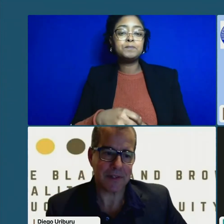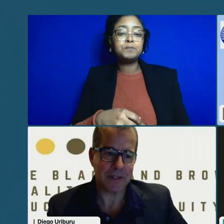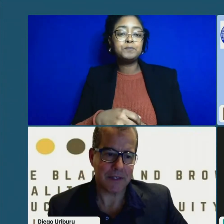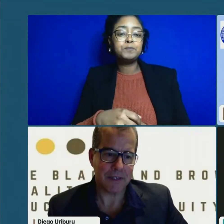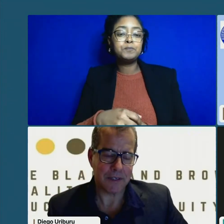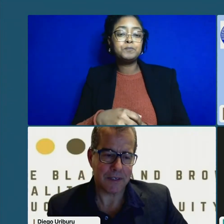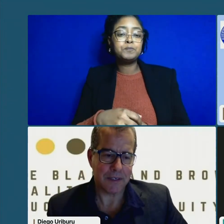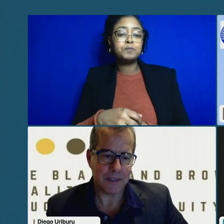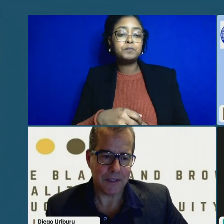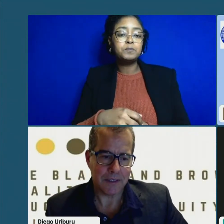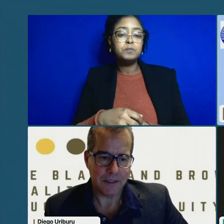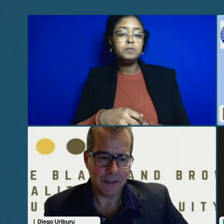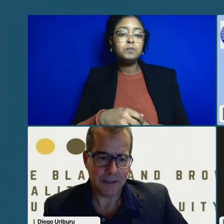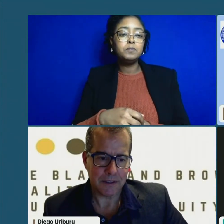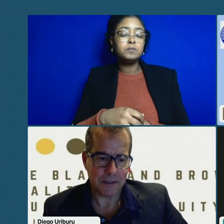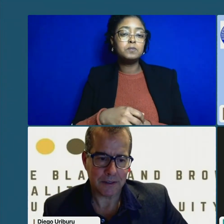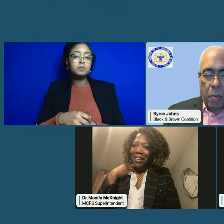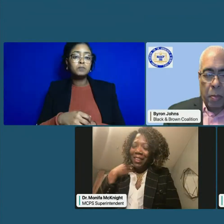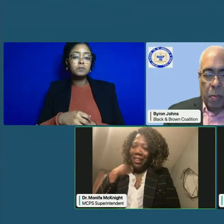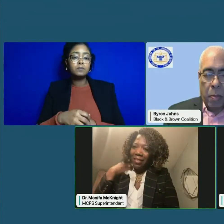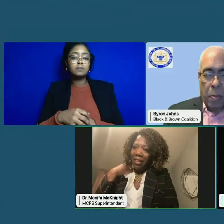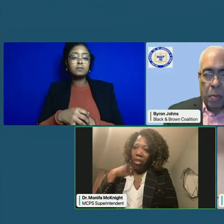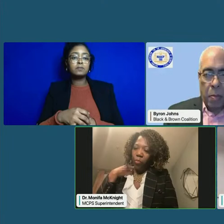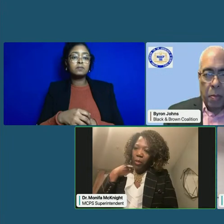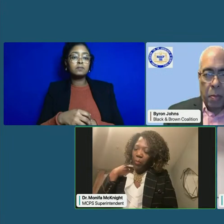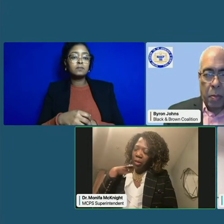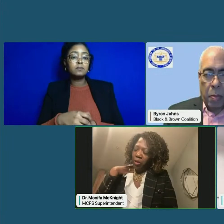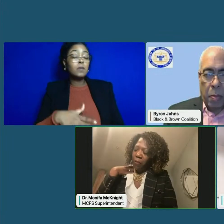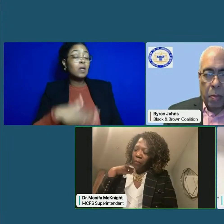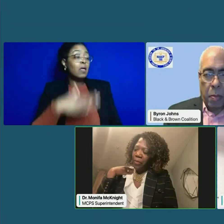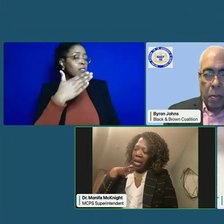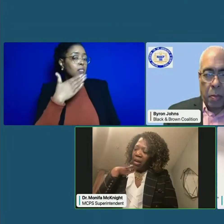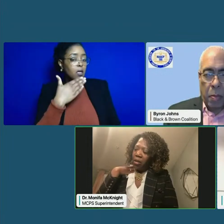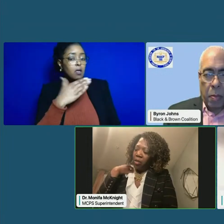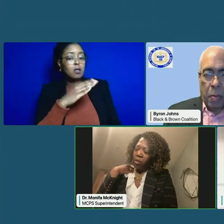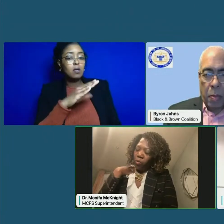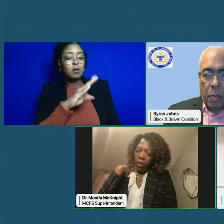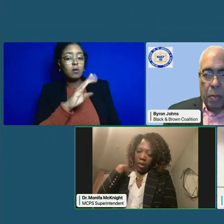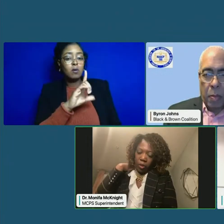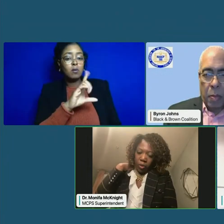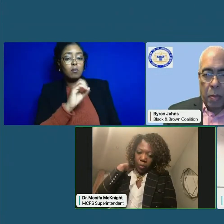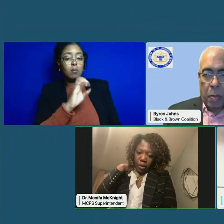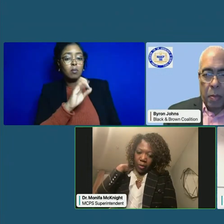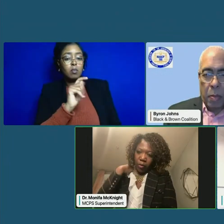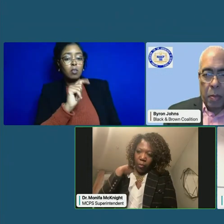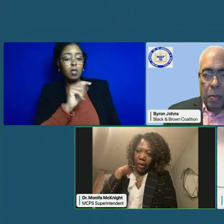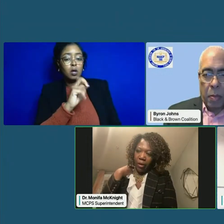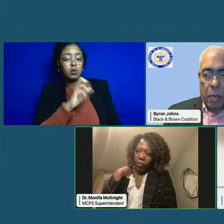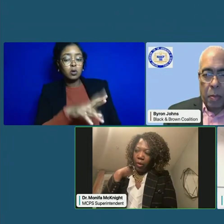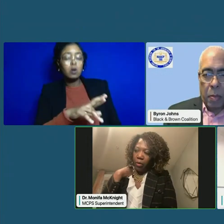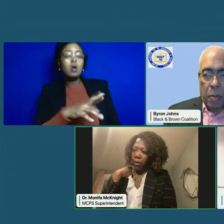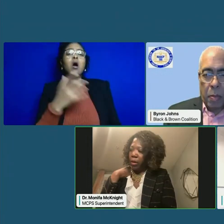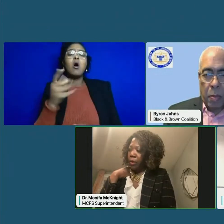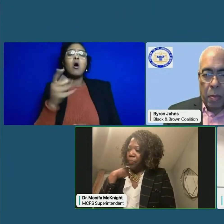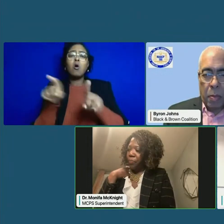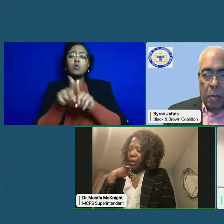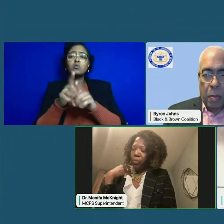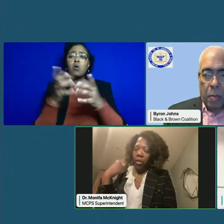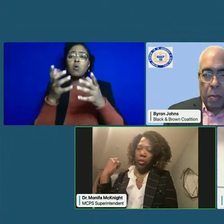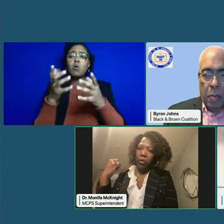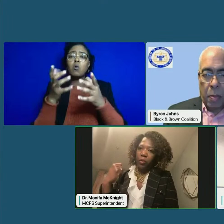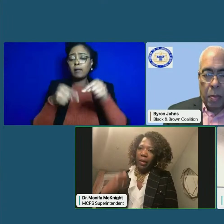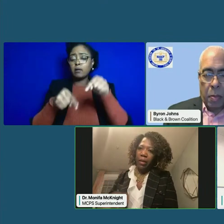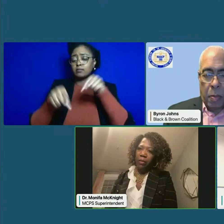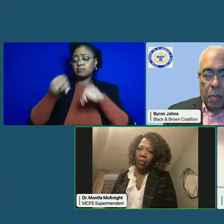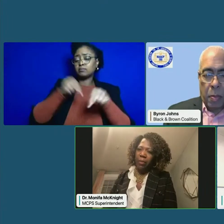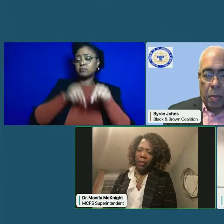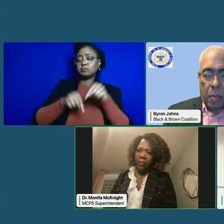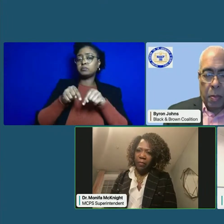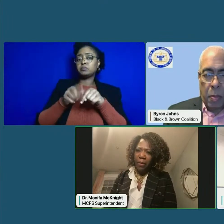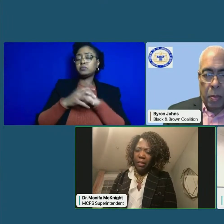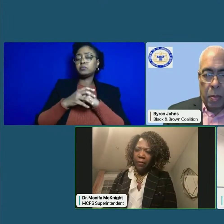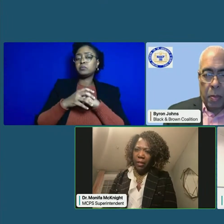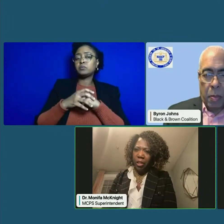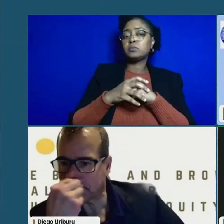our students. Thank you. Miss